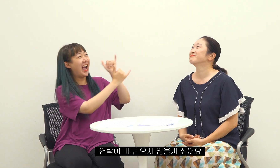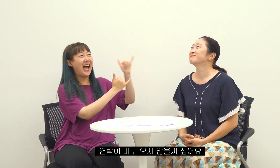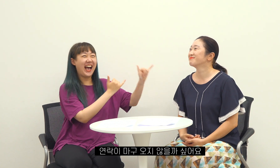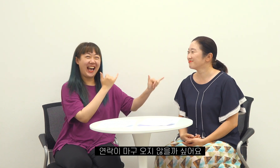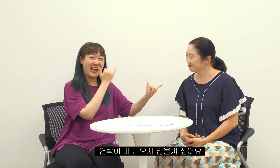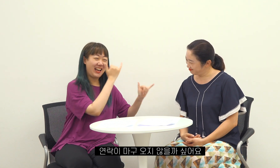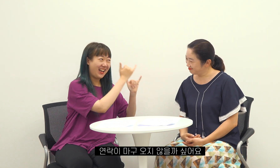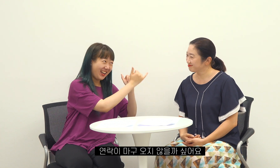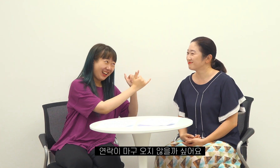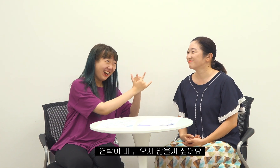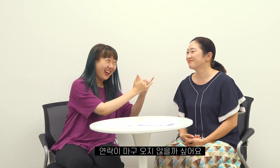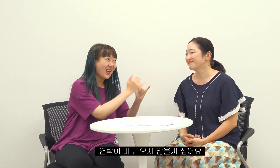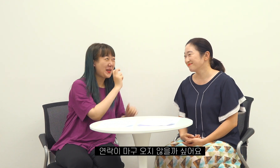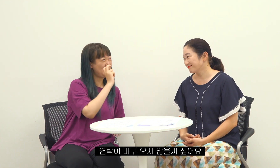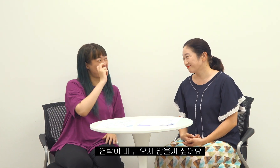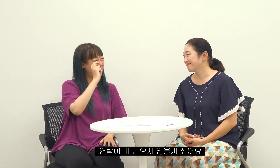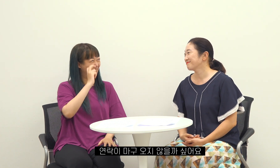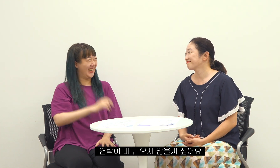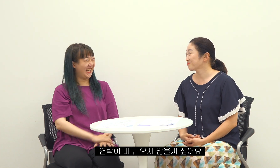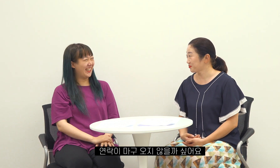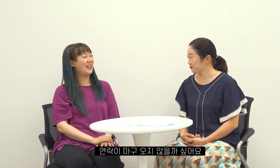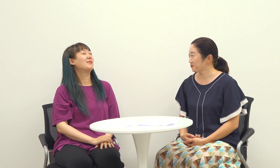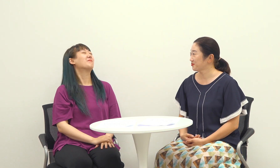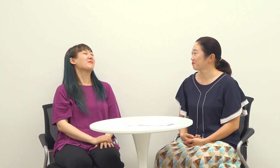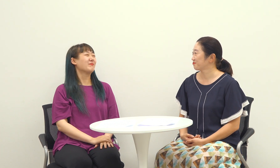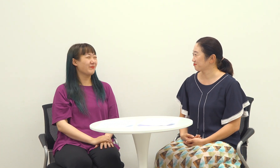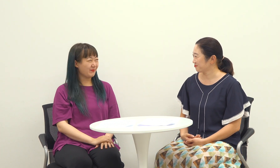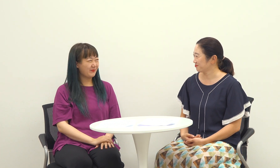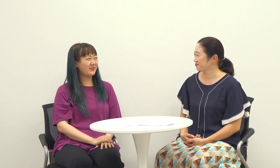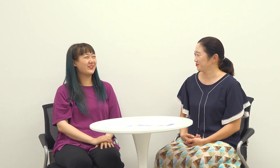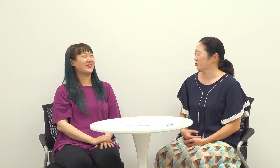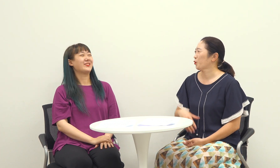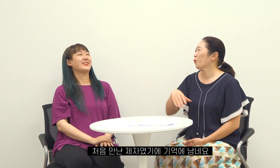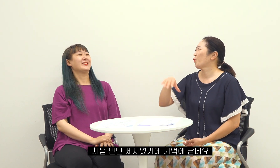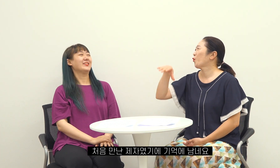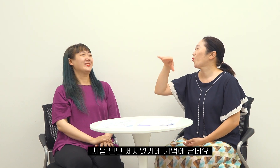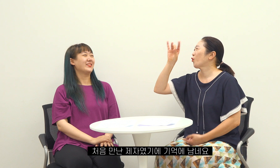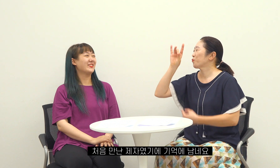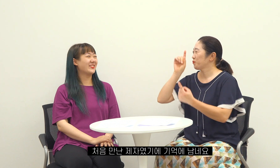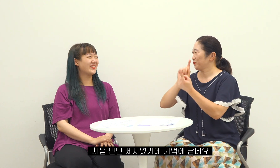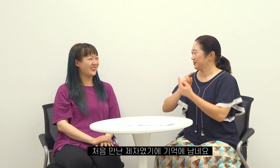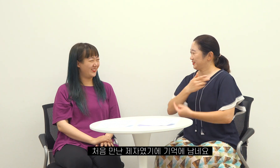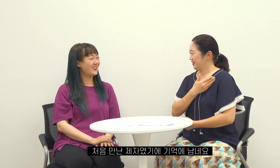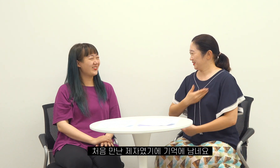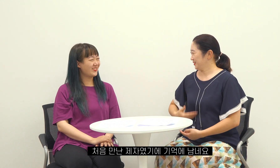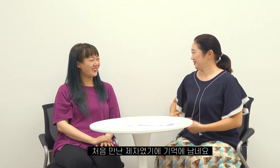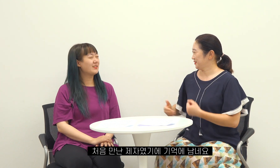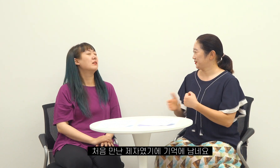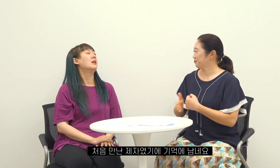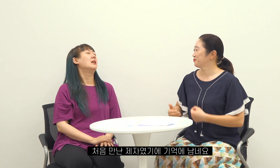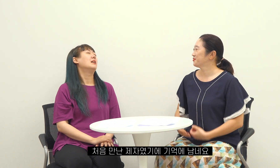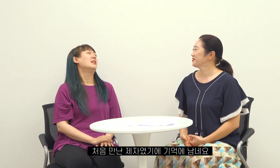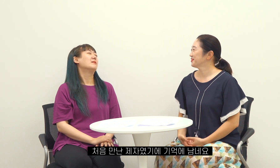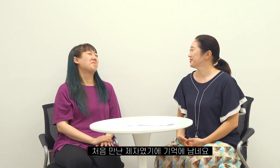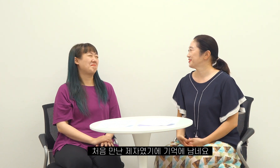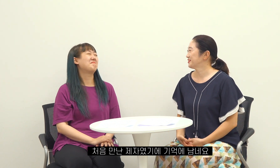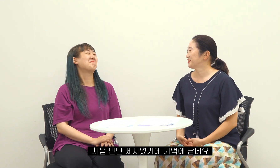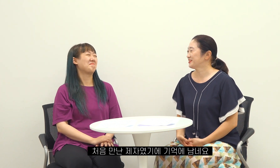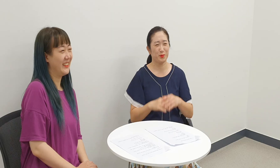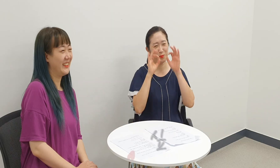to Gwiok-sem in a hurry. I remember it because it was the first disciple I met.